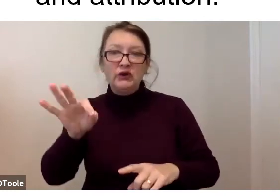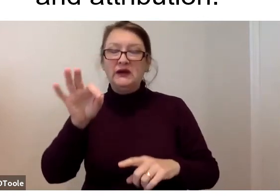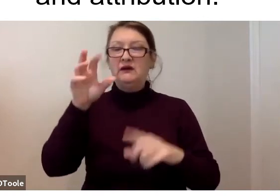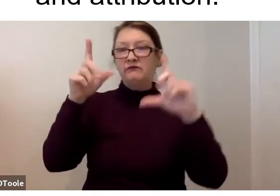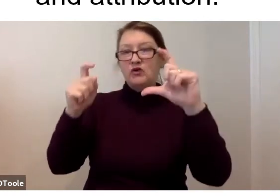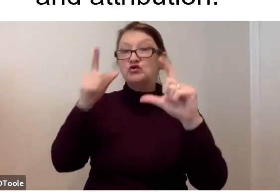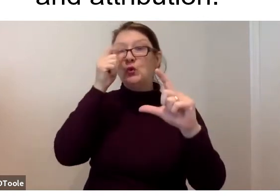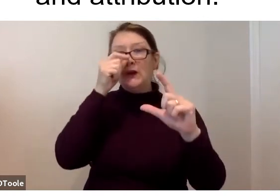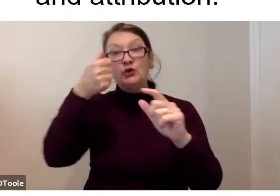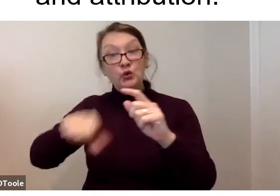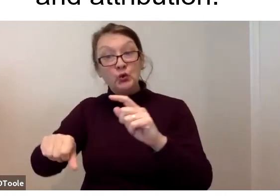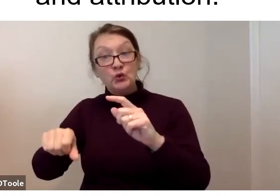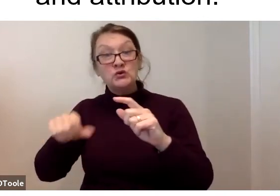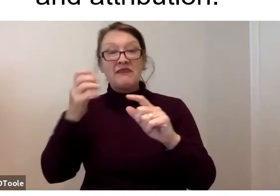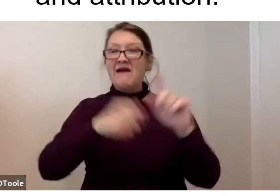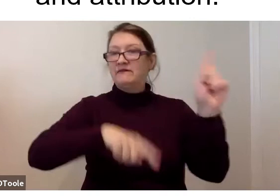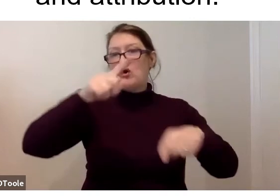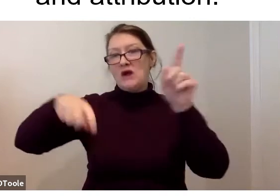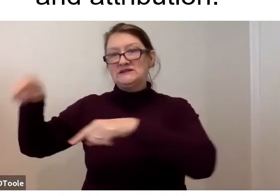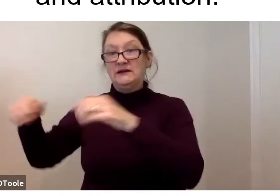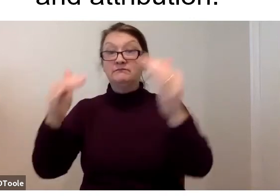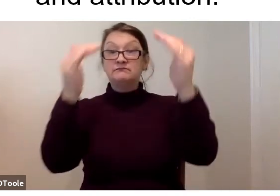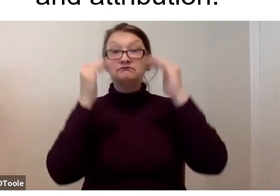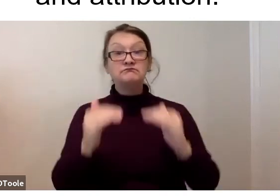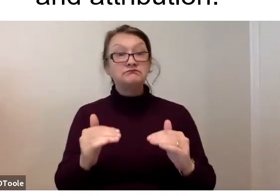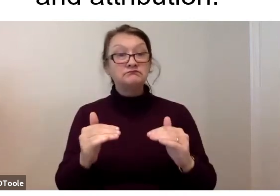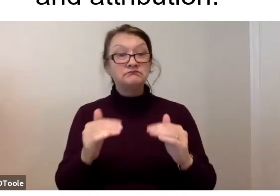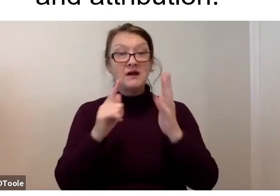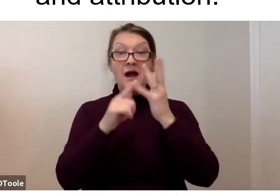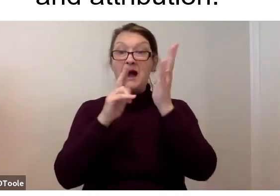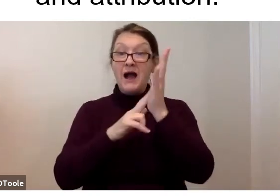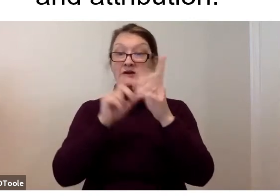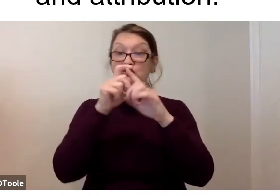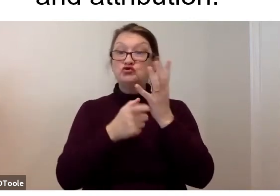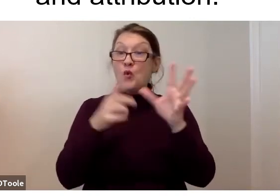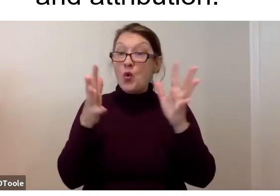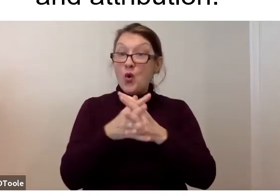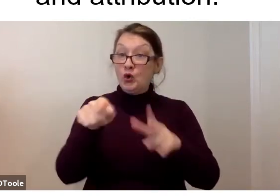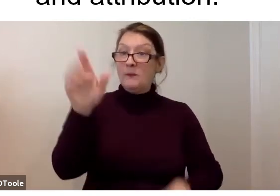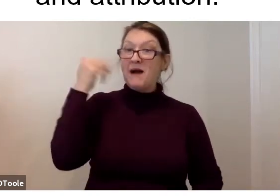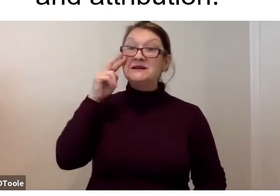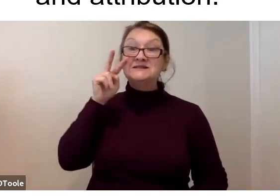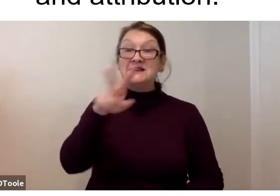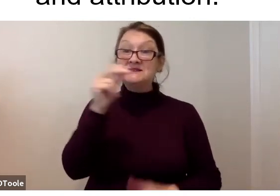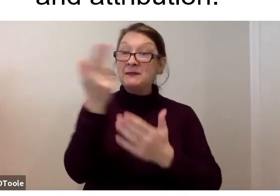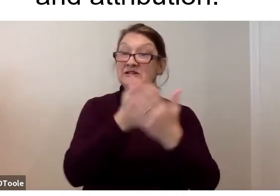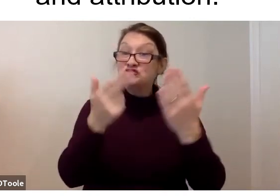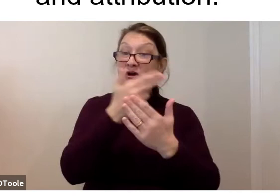Undraw, you have seen a couple of these illustrations on the slideshow.